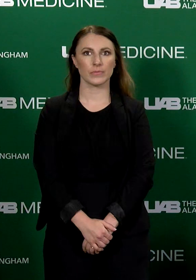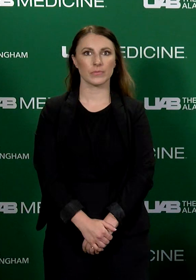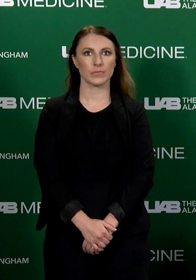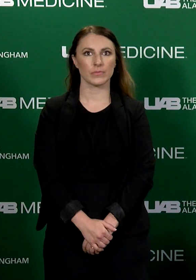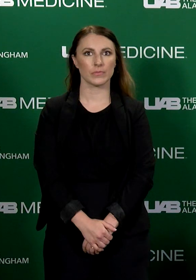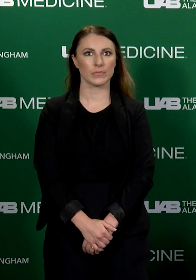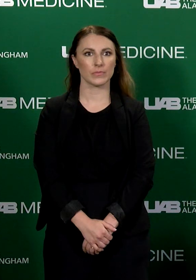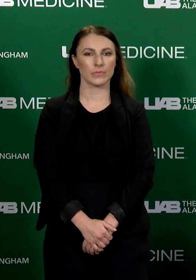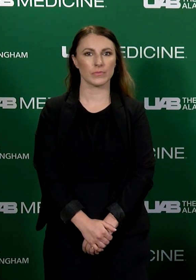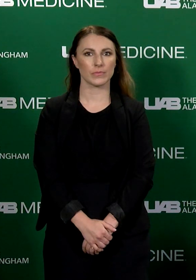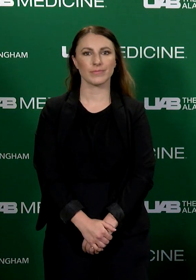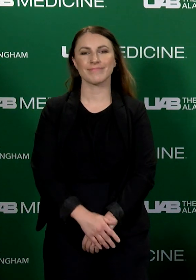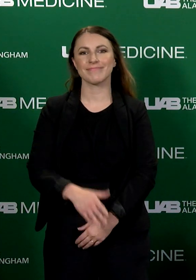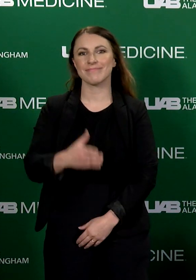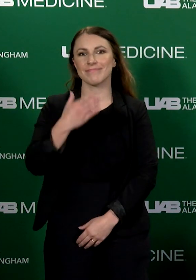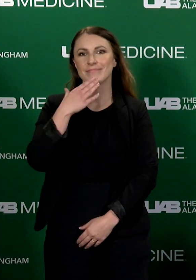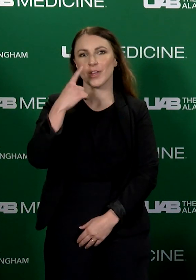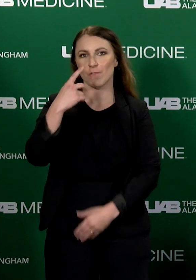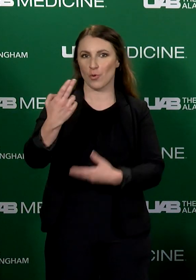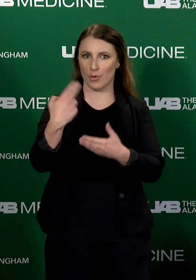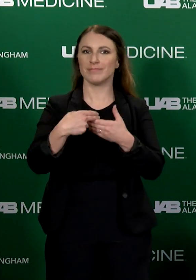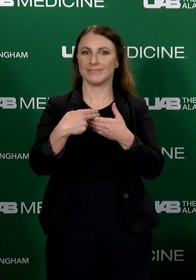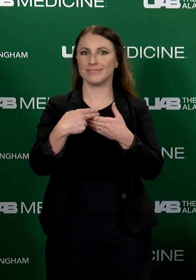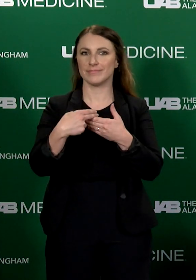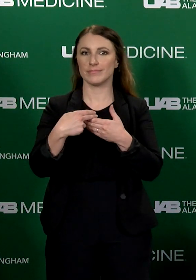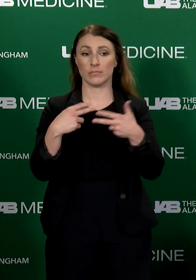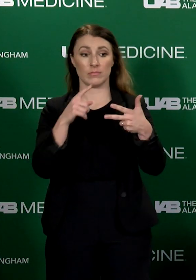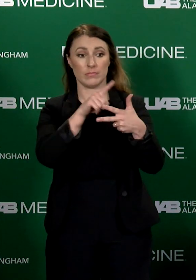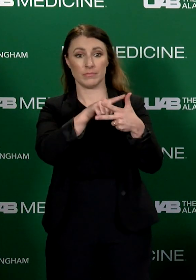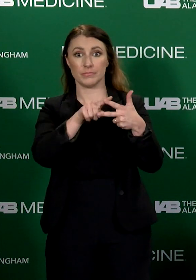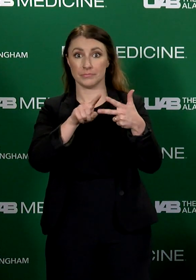thank you for joining us today we're gonna have three guests on to talk about